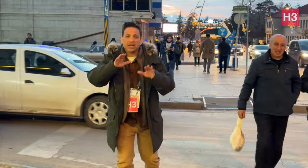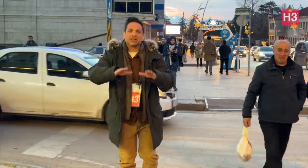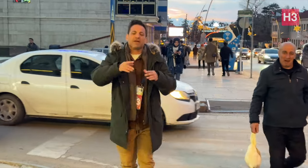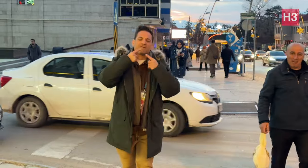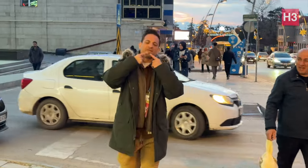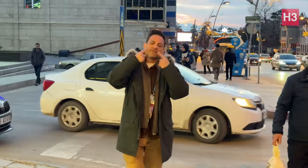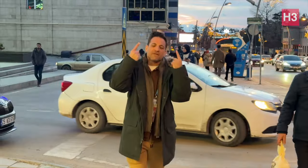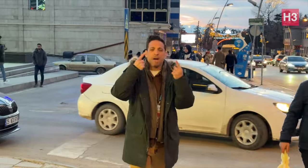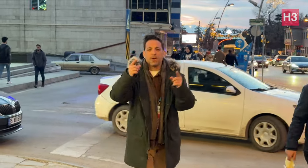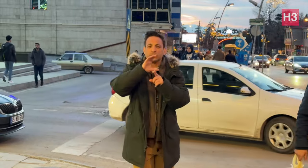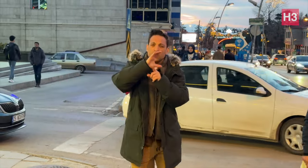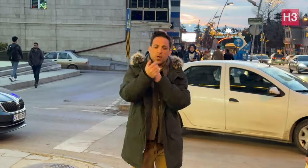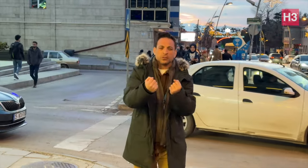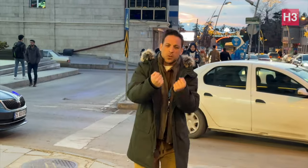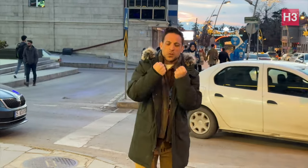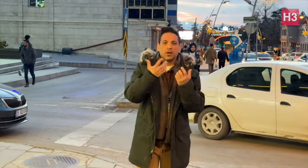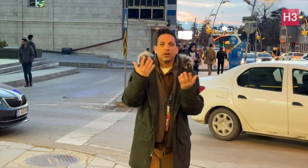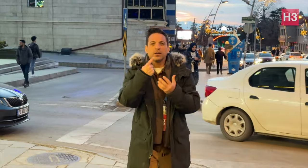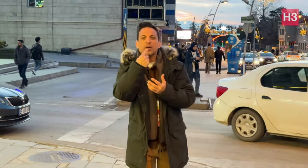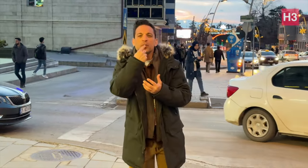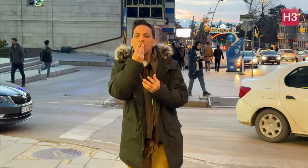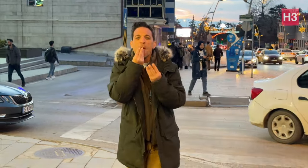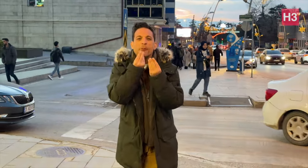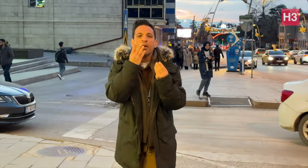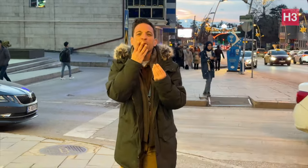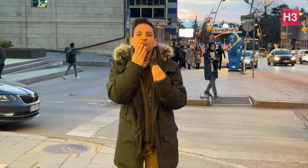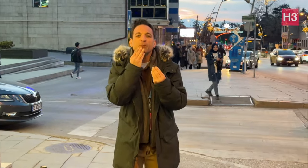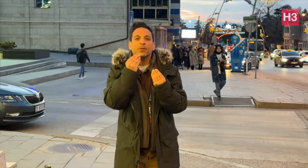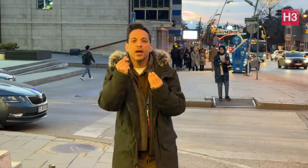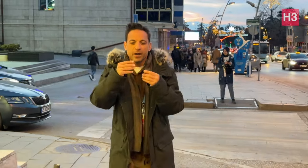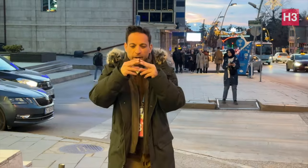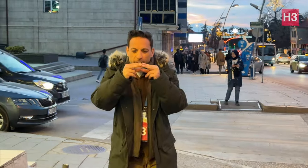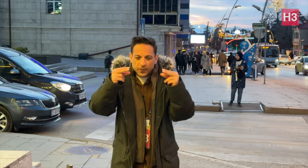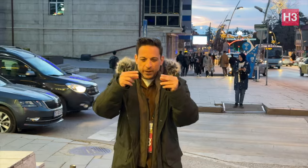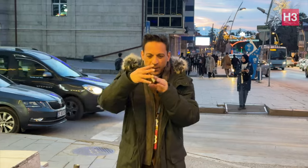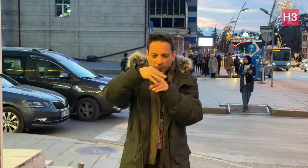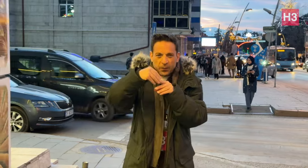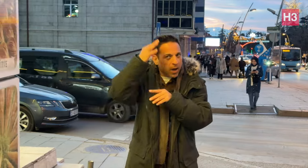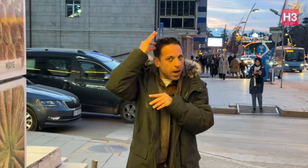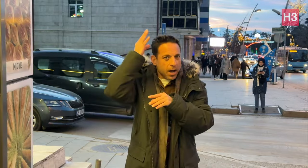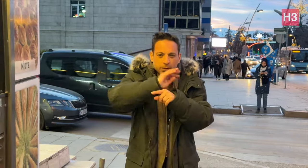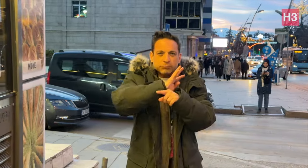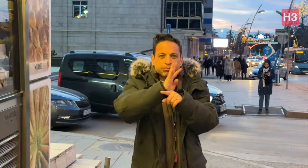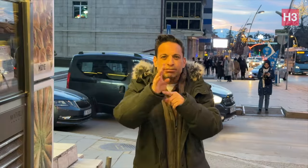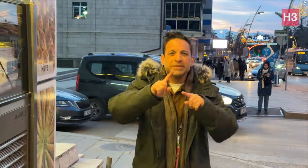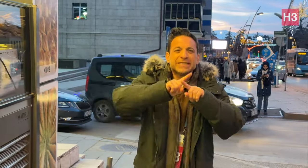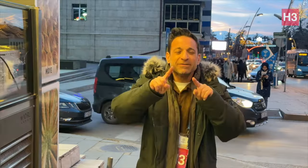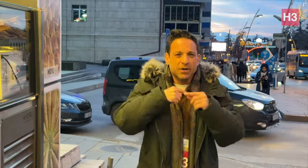[Memnos]: I came across one of Türkiye's popular desserts, Dolma Kadayifi. It tastes sweet and its rolls are covered with